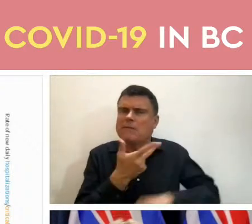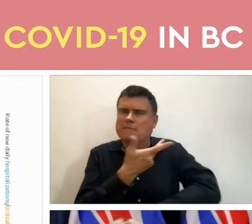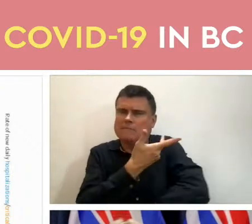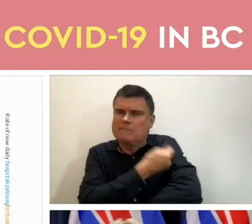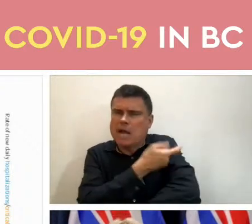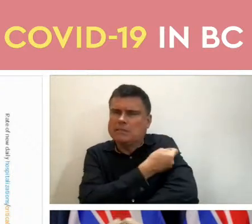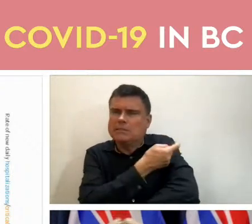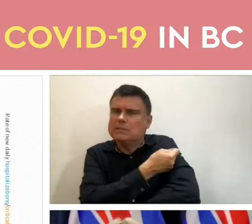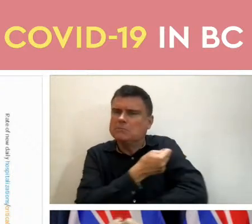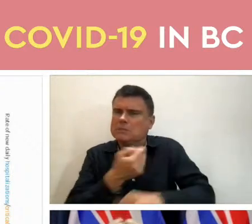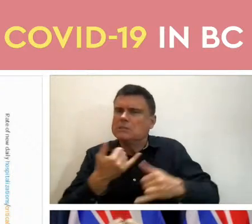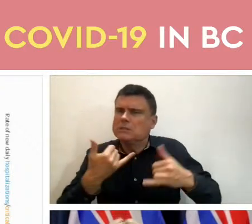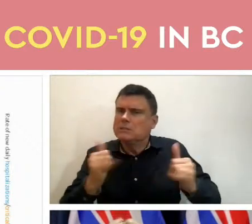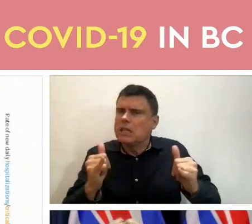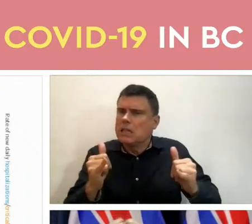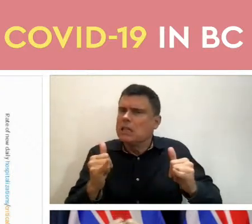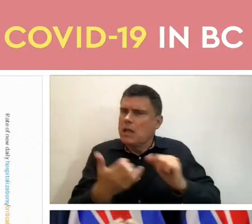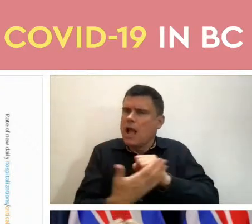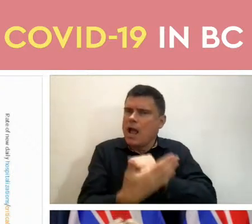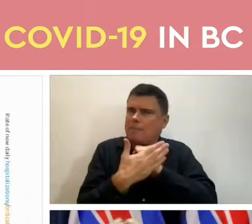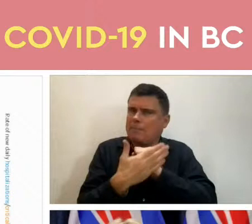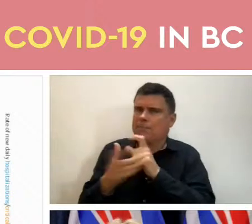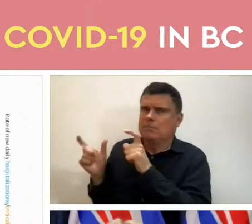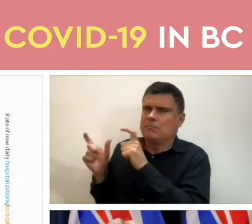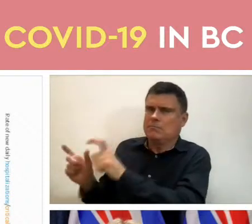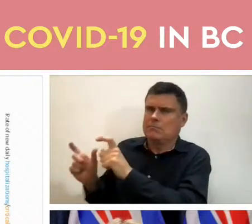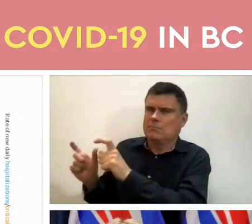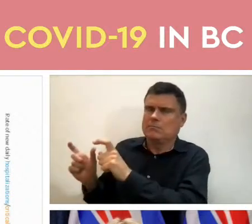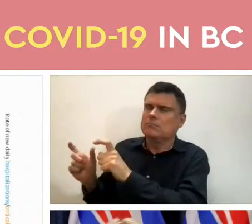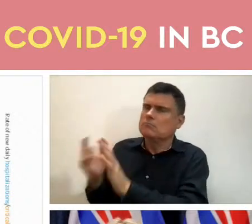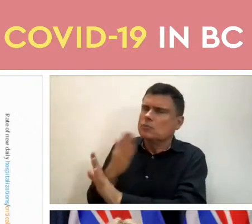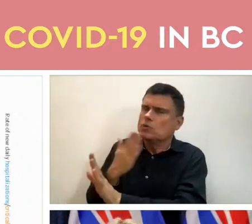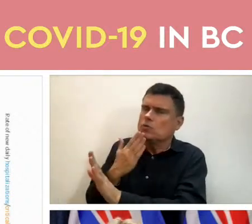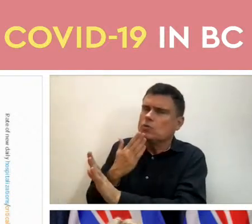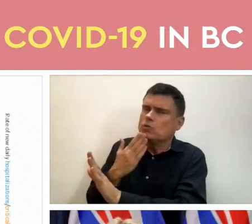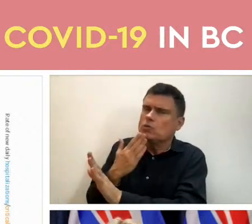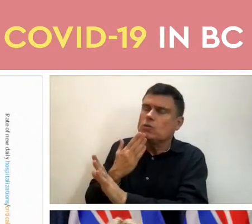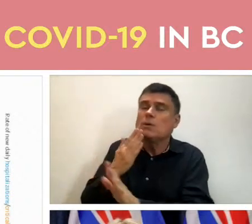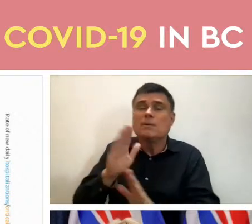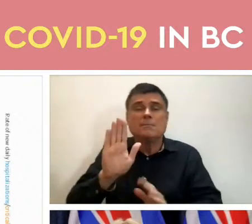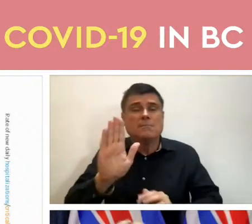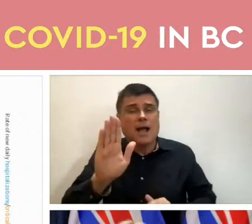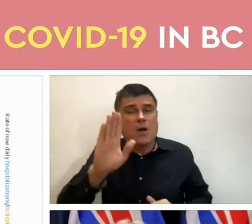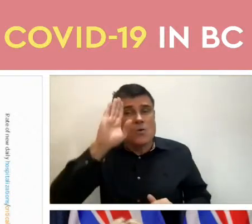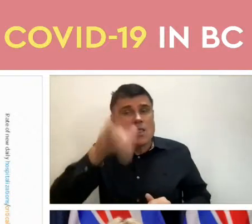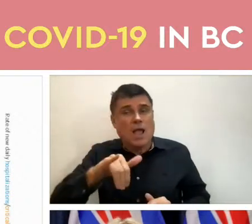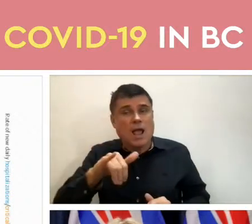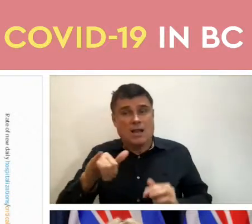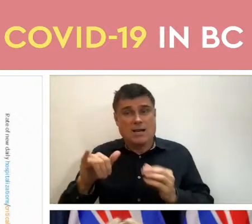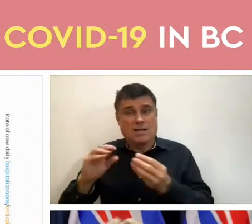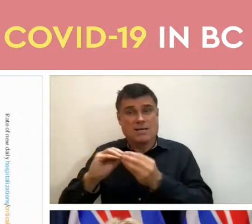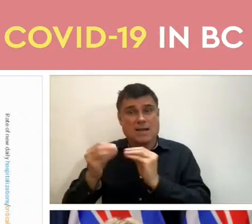Having said that, we know this is a lagging indicator and we have started to see in other